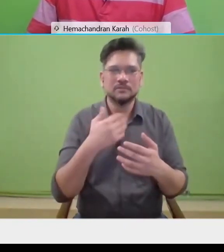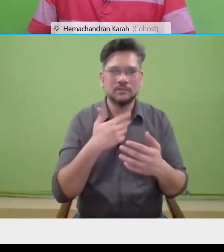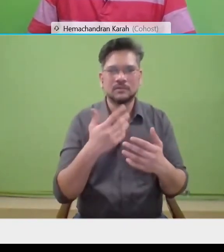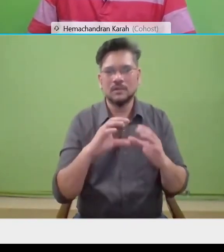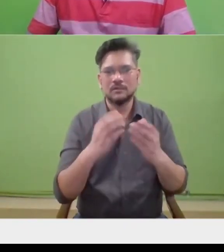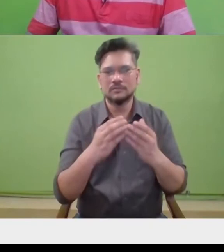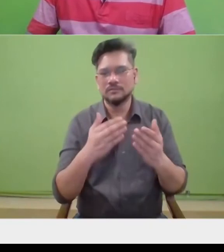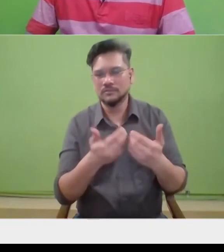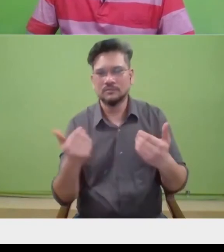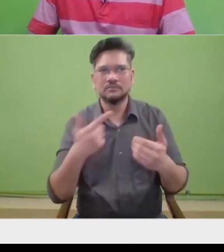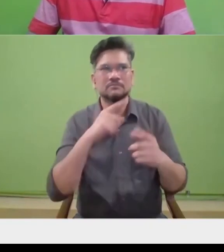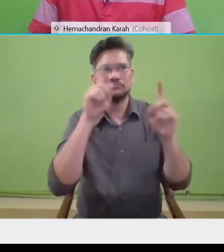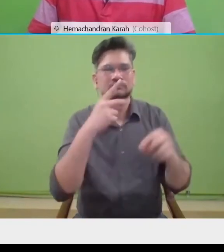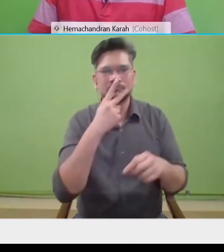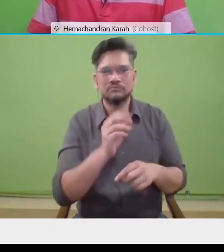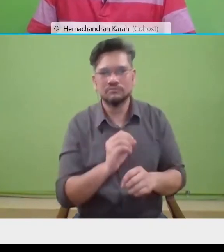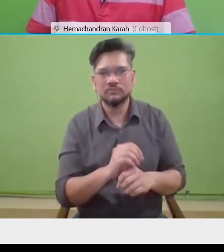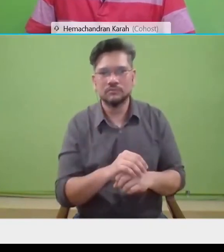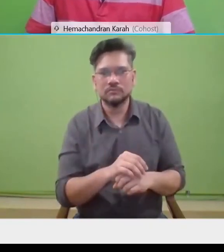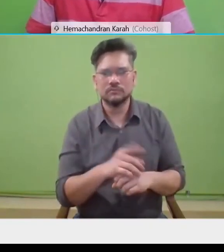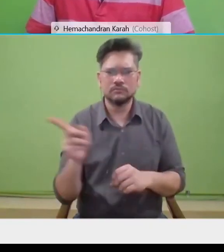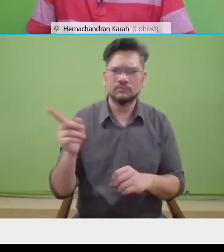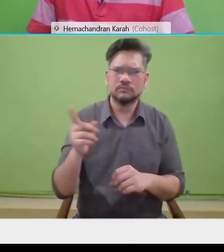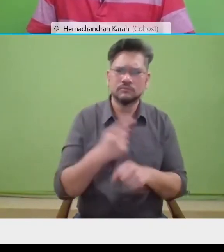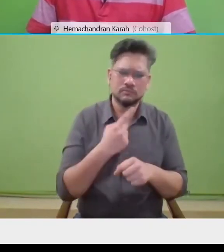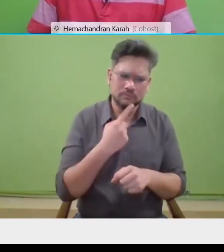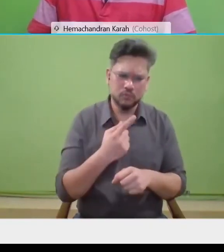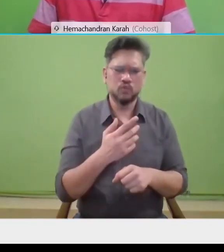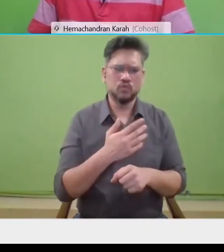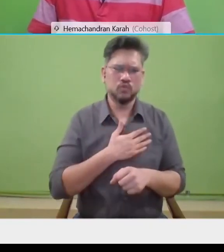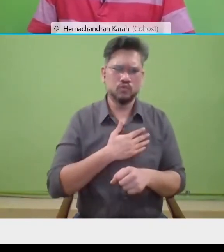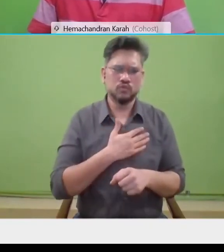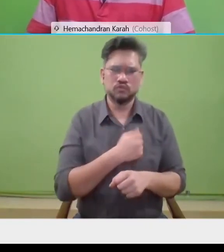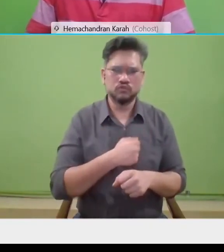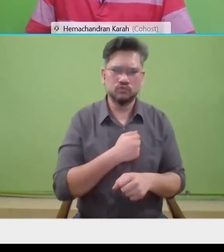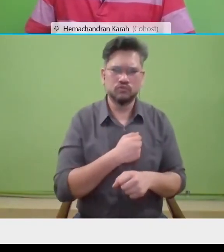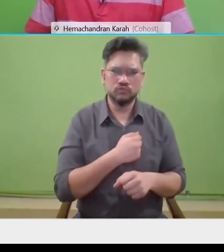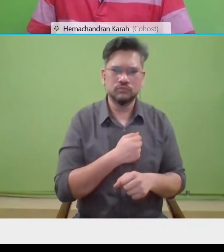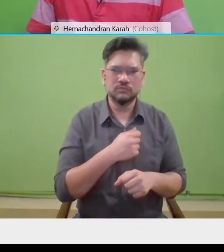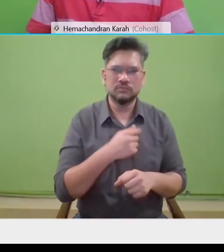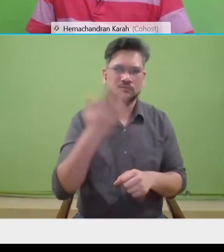he said I am sorry I did not realize it I went to a mainstream school for my eleventh 11th grade